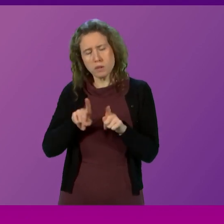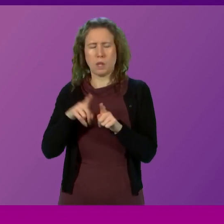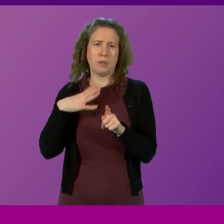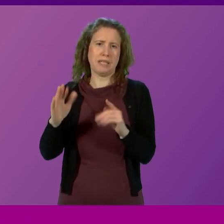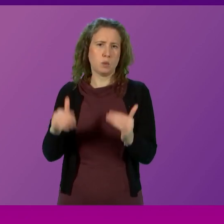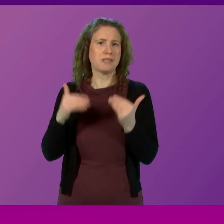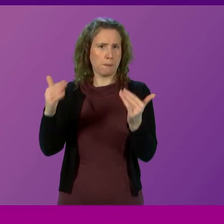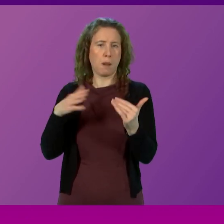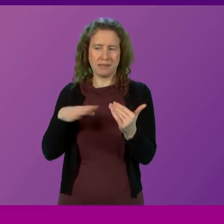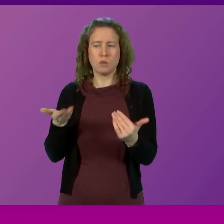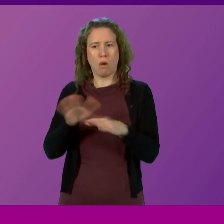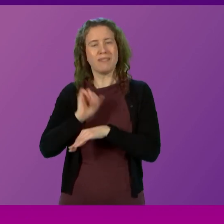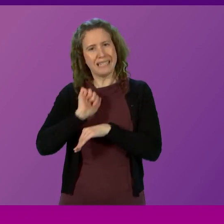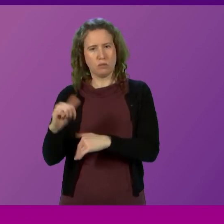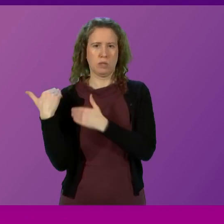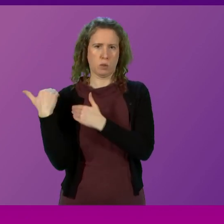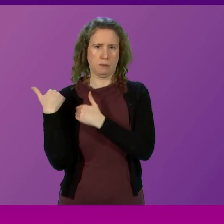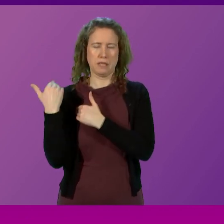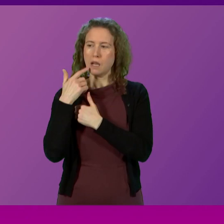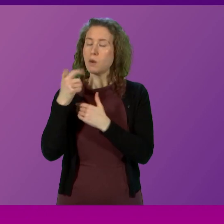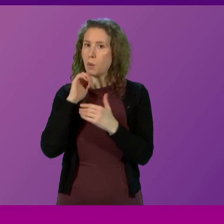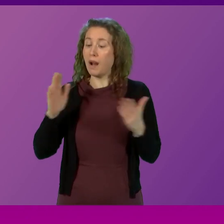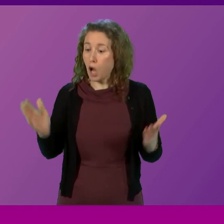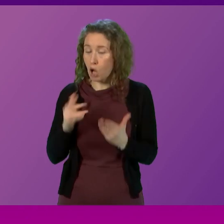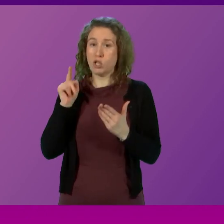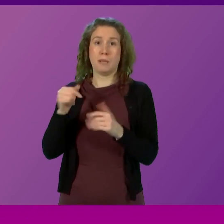and fulfil its responsibilities, and we will continue to encourage it to do exactly that.